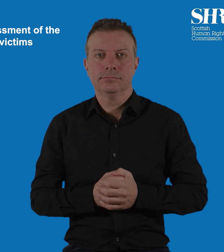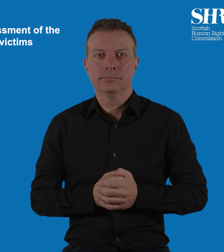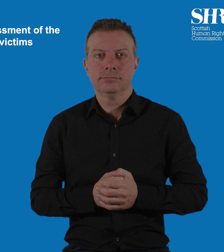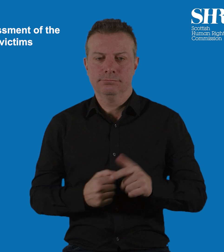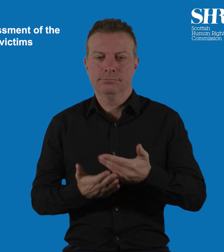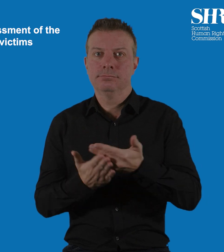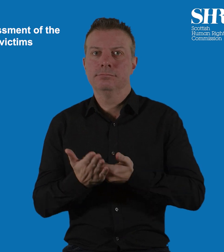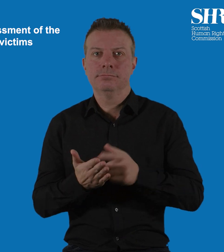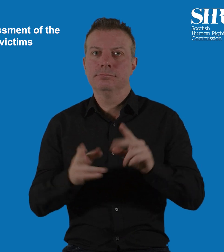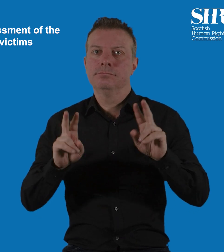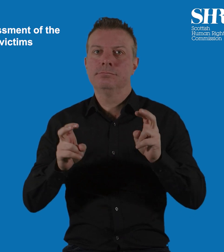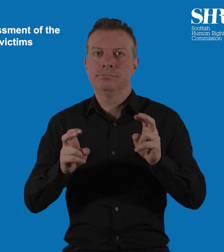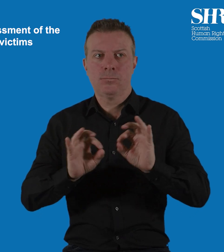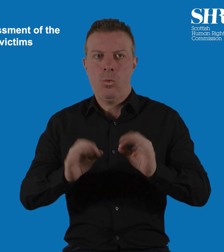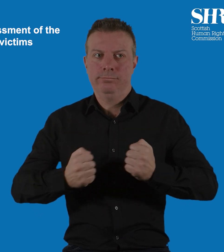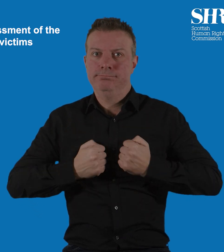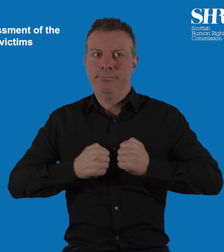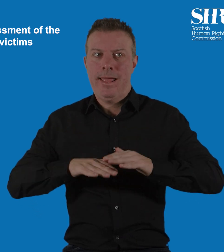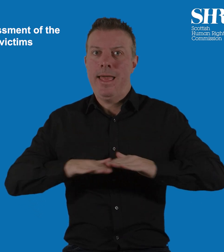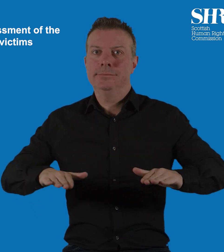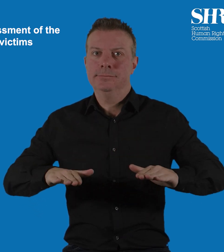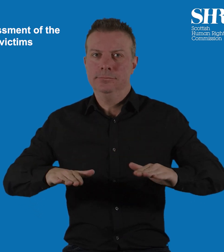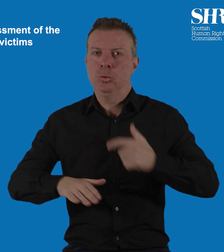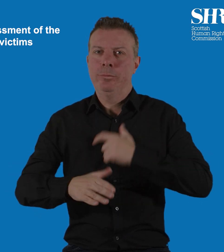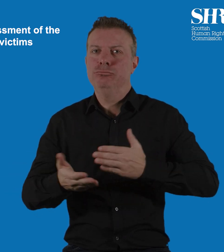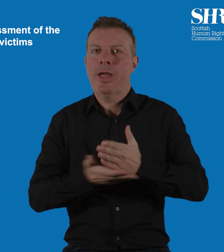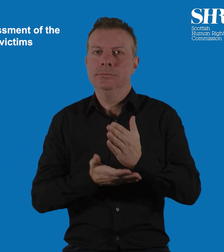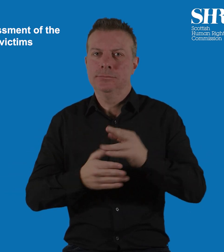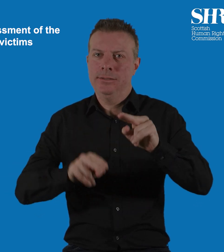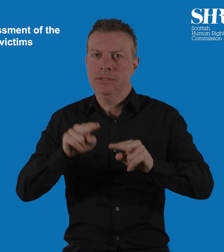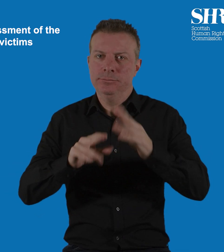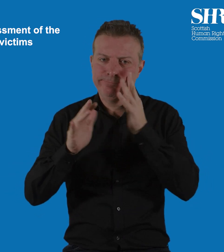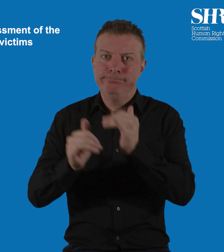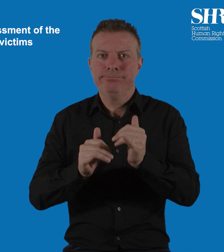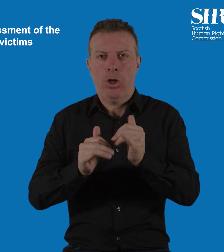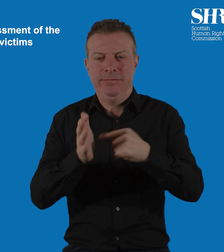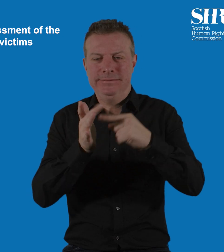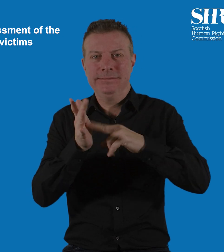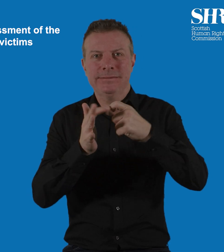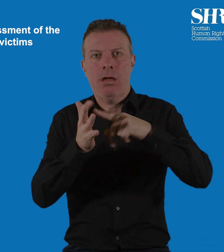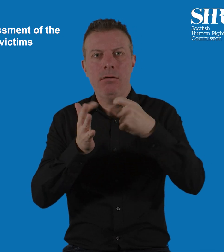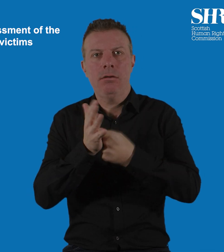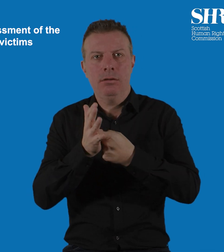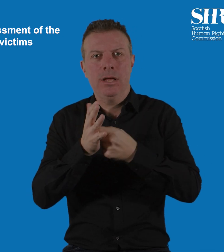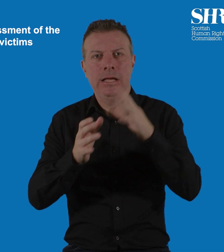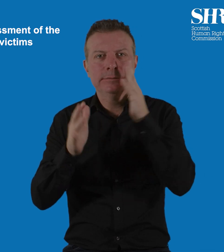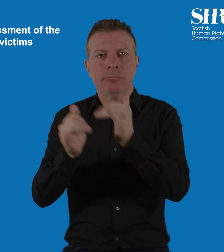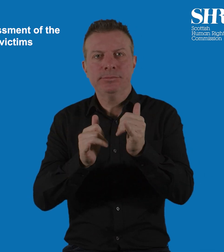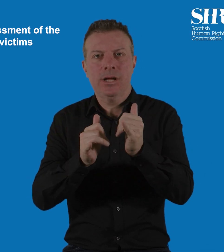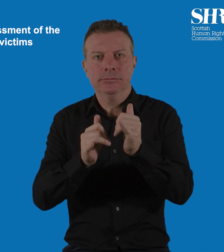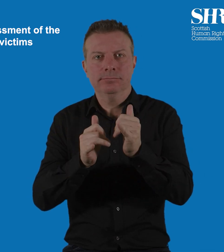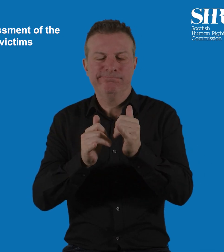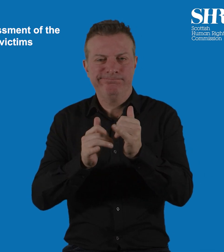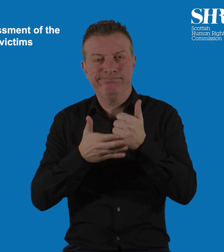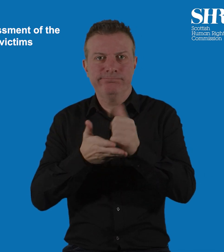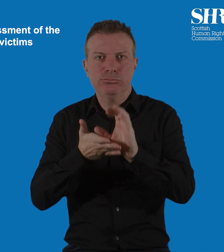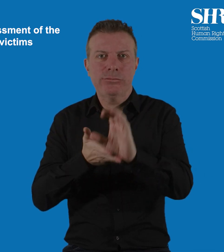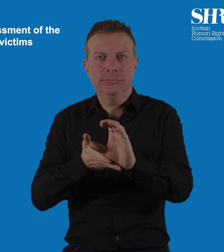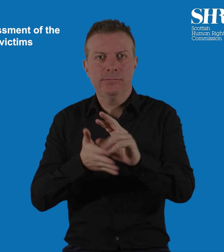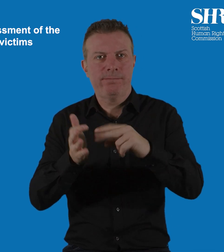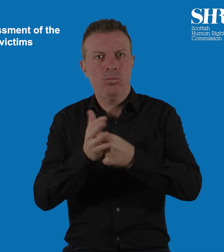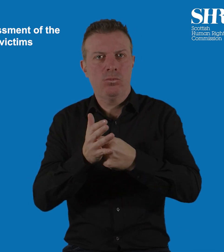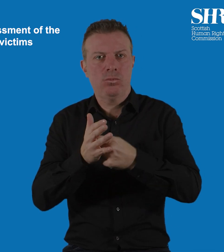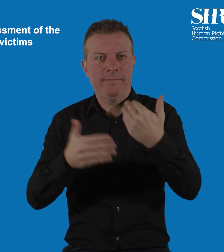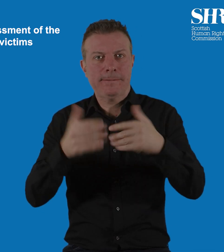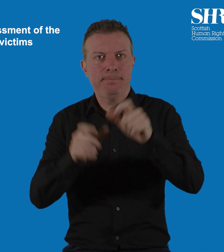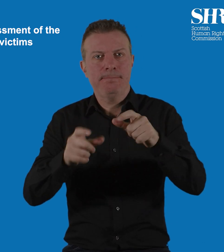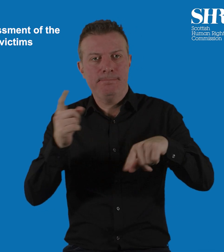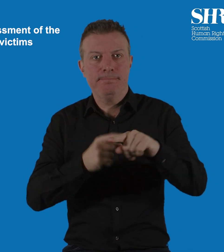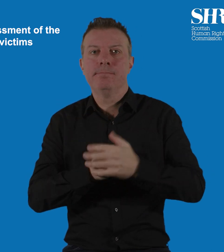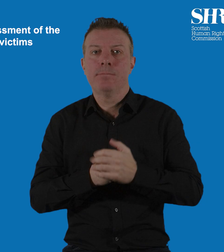“No Mans Land”: A human rights assessment of the ‘Tinker Experiment’ and redress for its victims